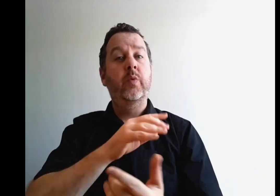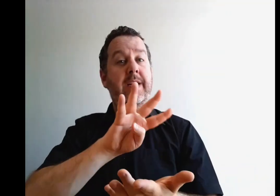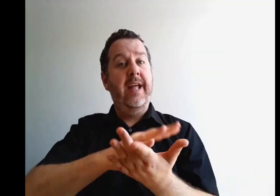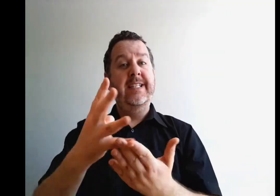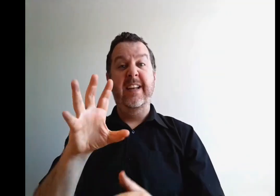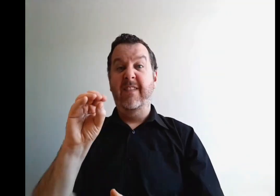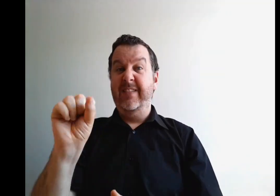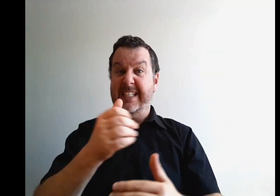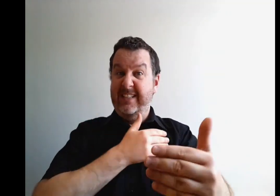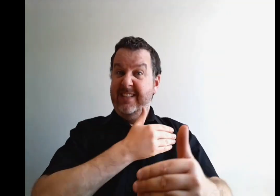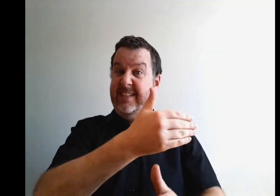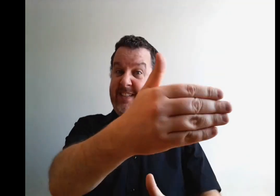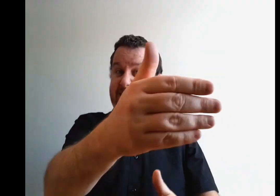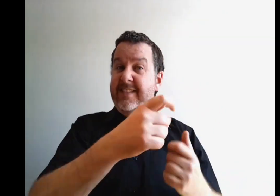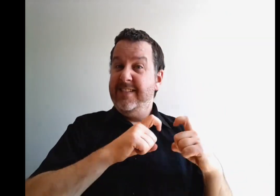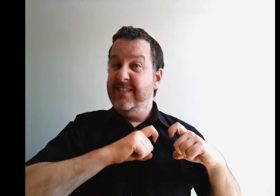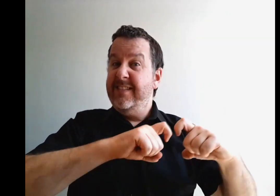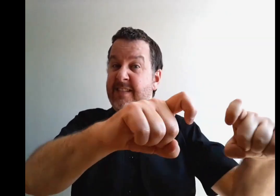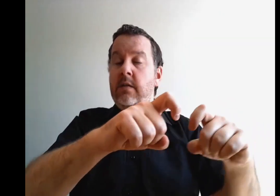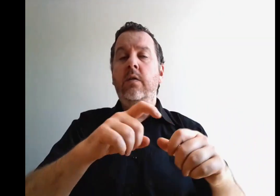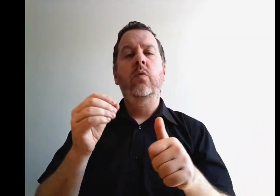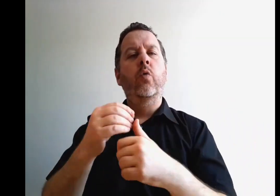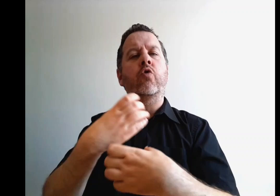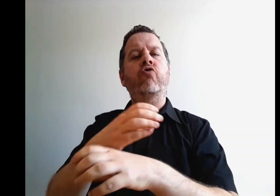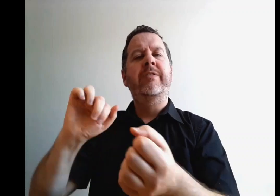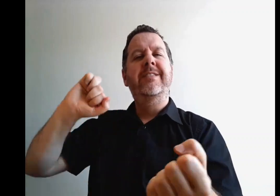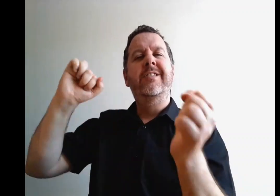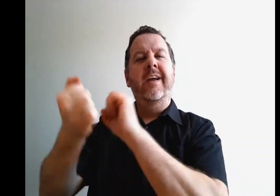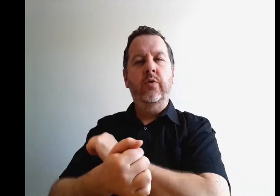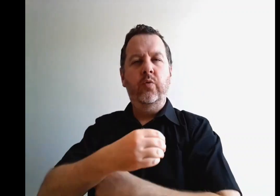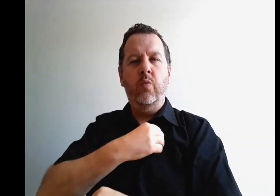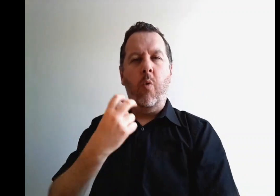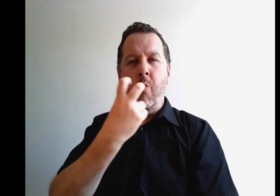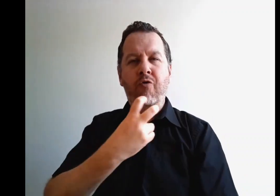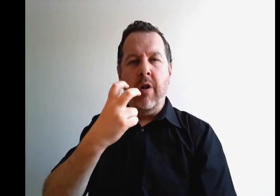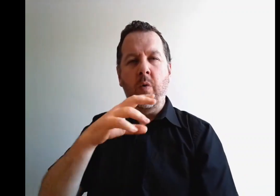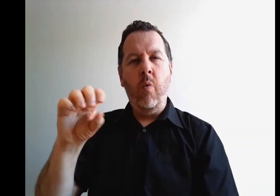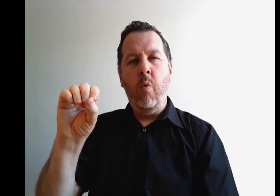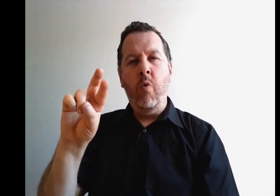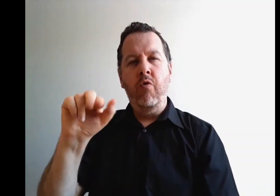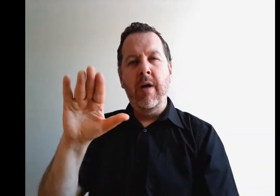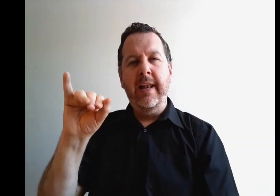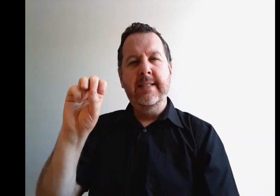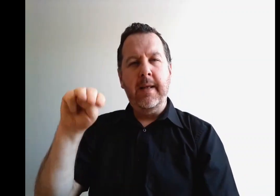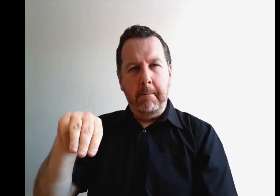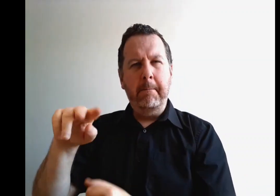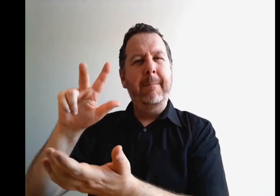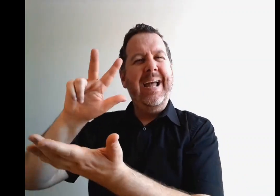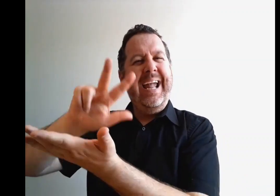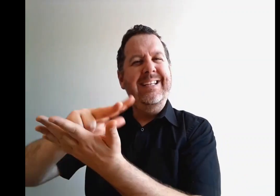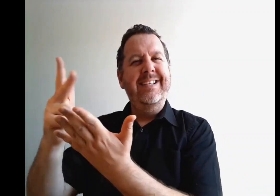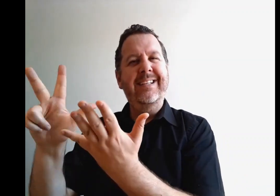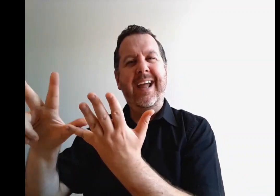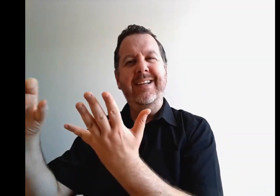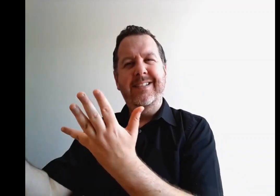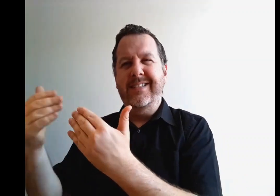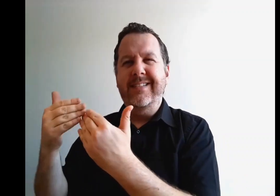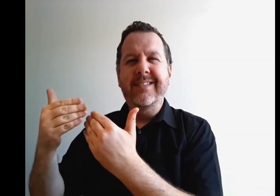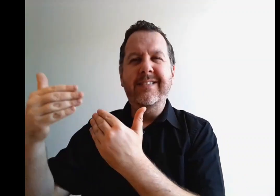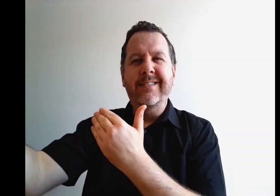Most other countries saw a change towards a different education system called Oralism in the 1880s onwards,